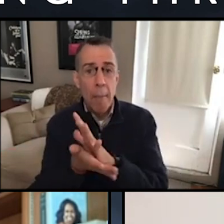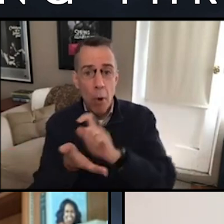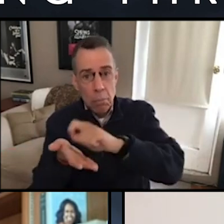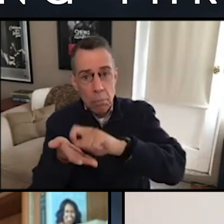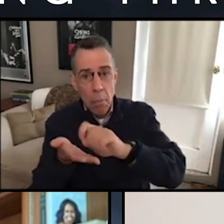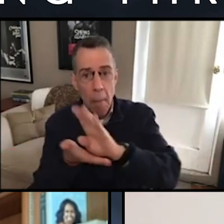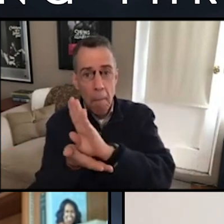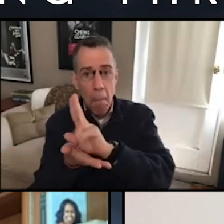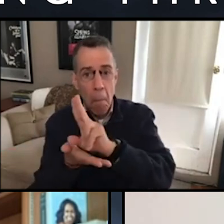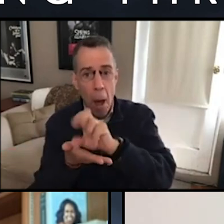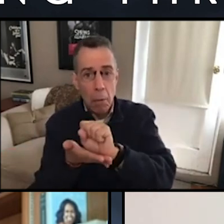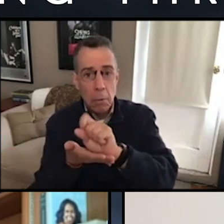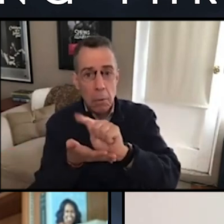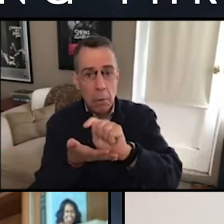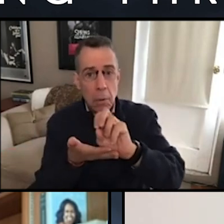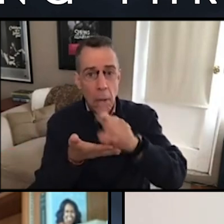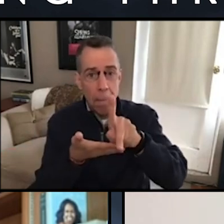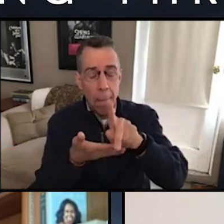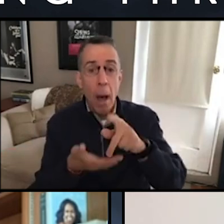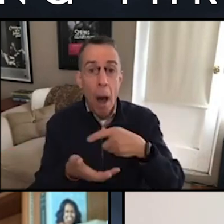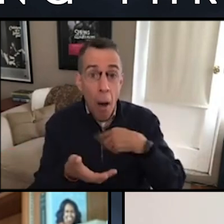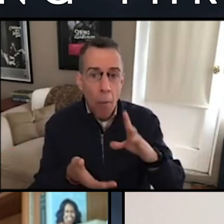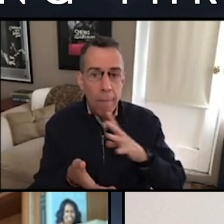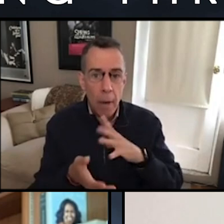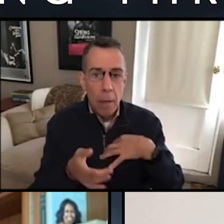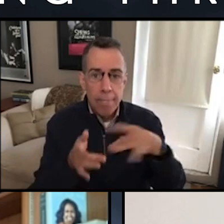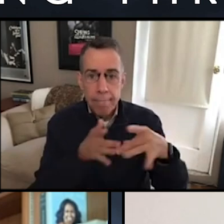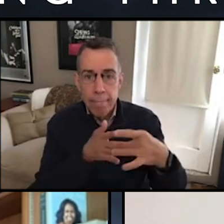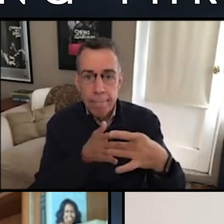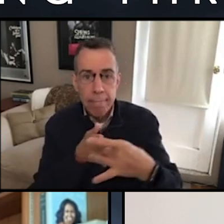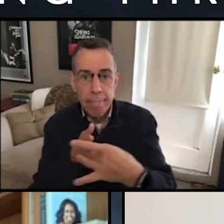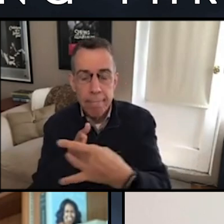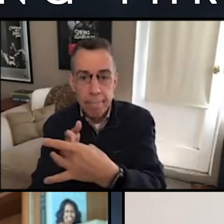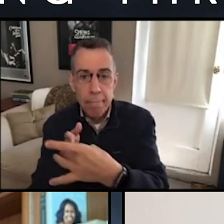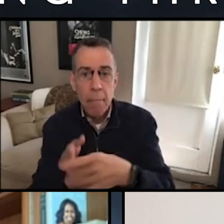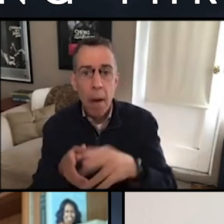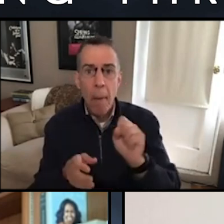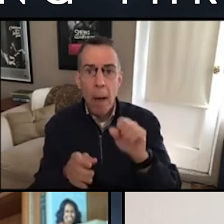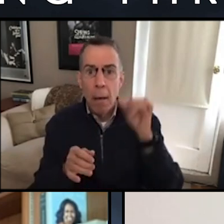needed. Which I took him there and, a bus wasn't coming for a very long time.